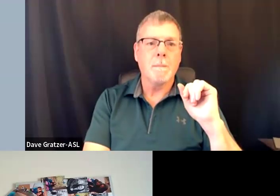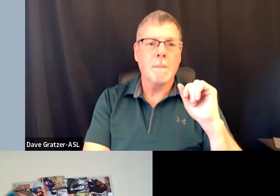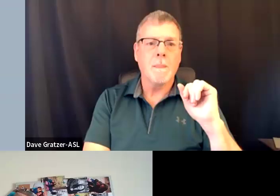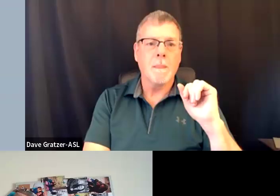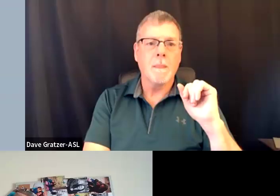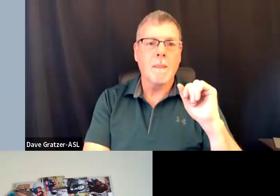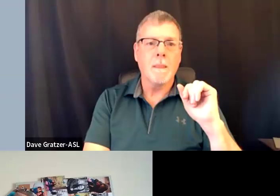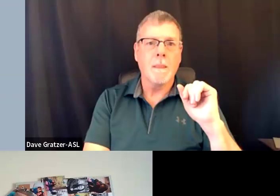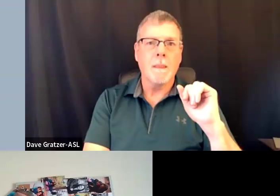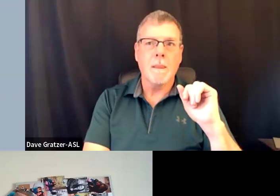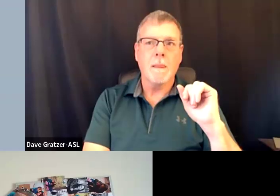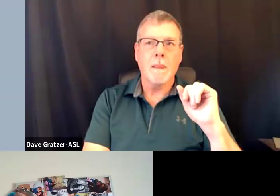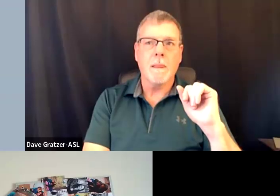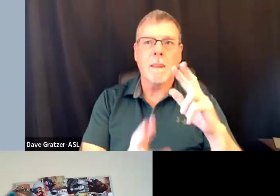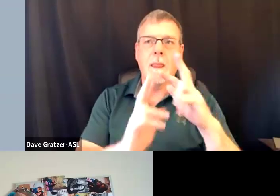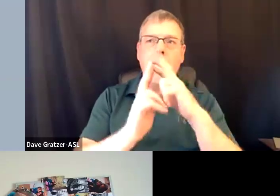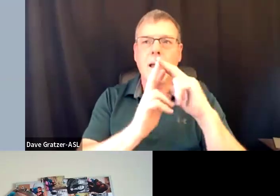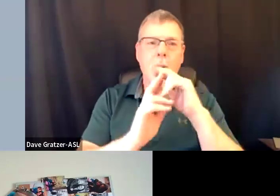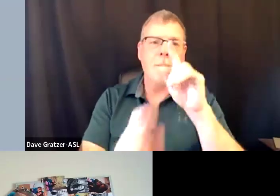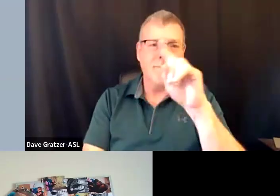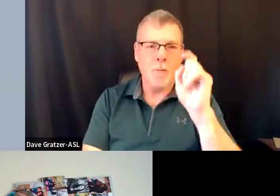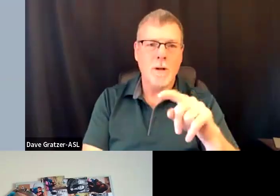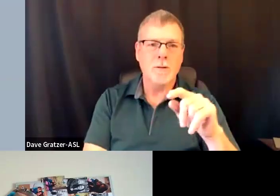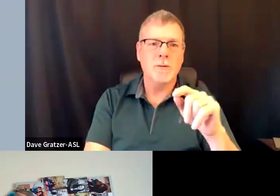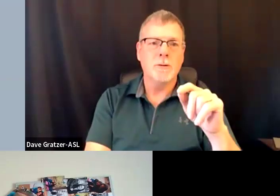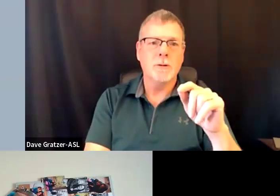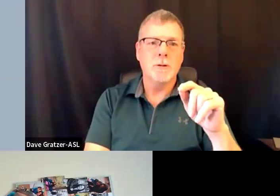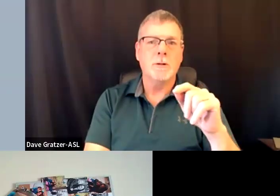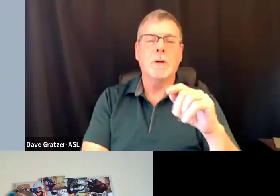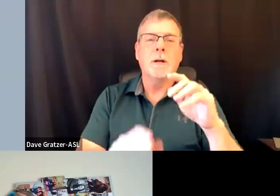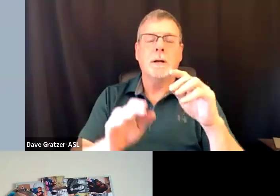that would include clients who like have an enrollment